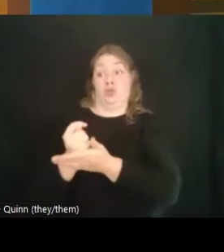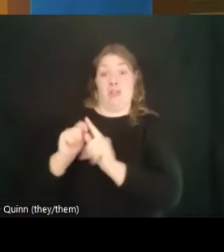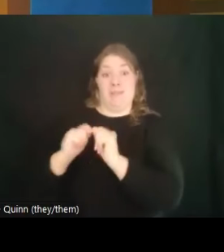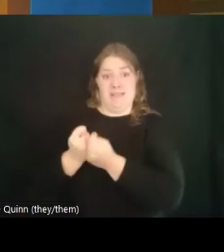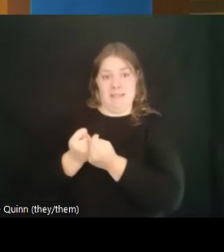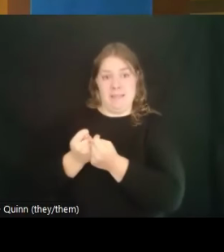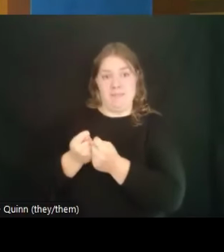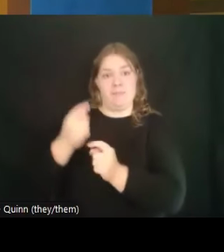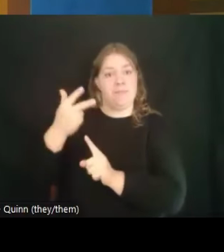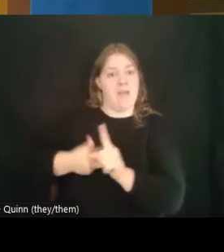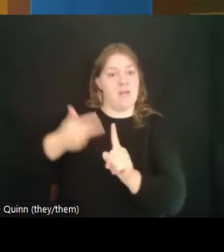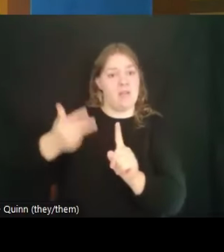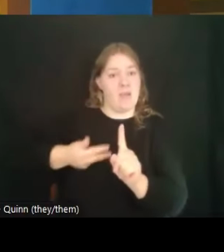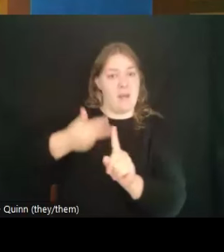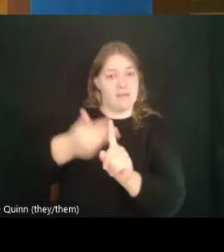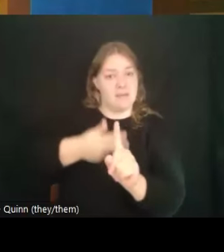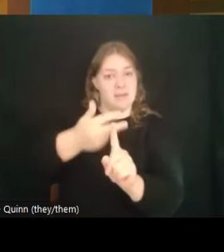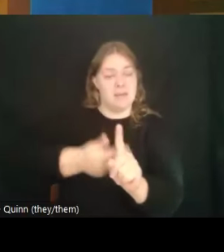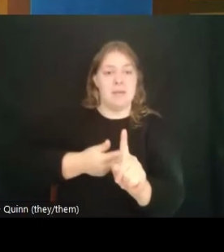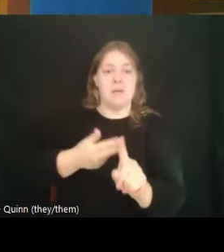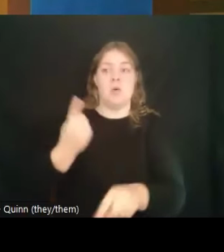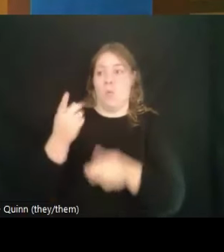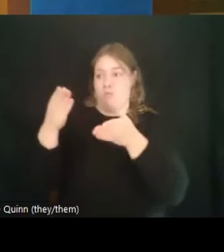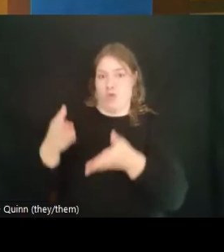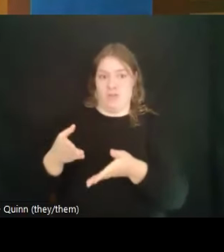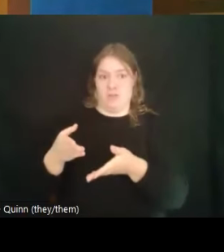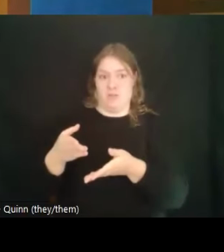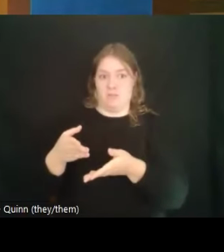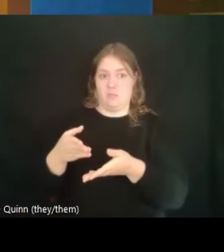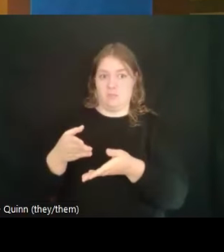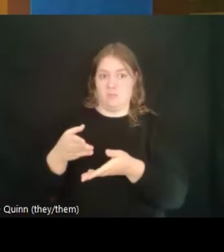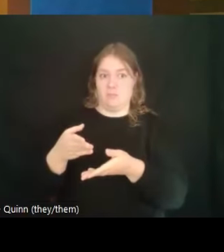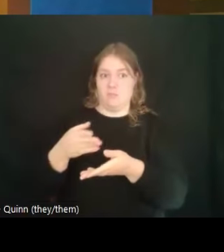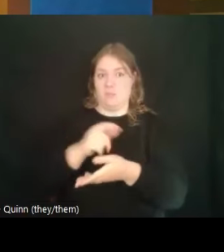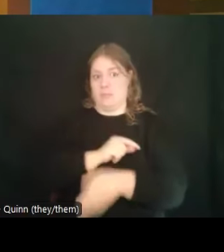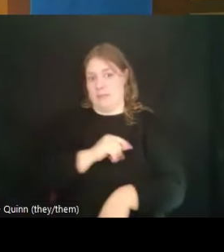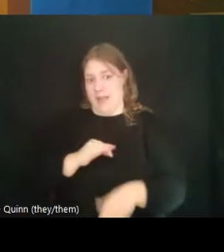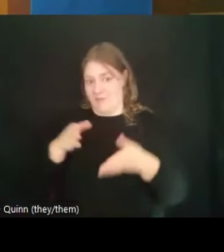months one of us is responsible a staff member is responsible for a self-care I'm going to